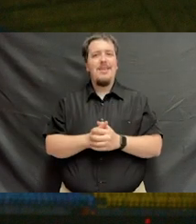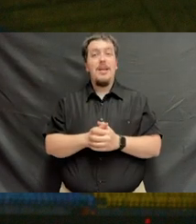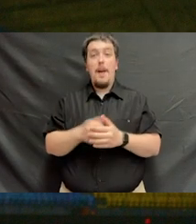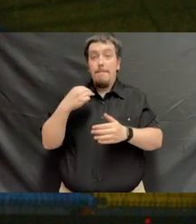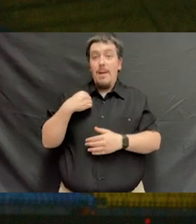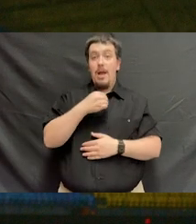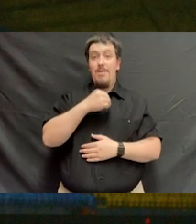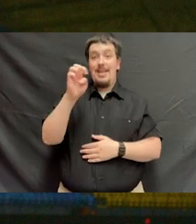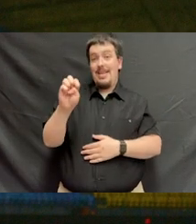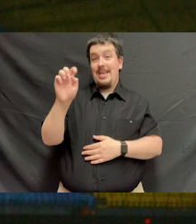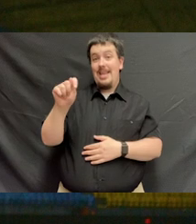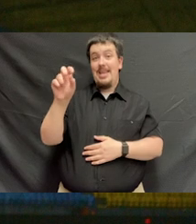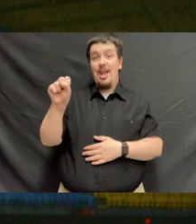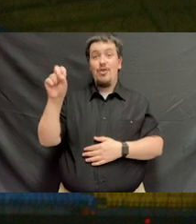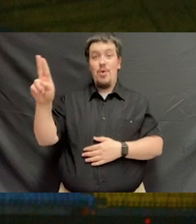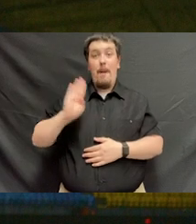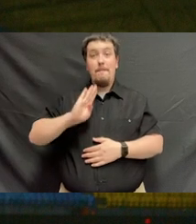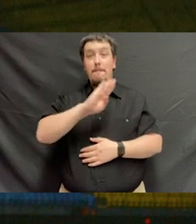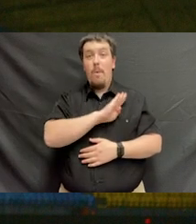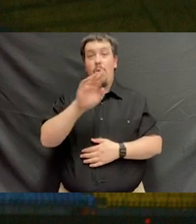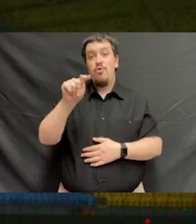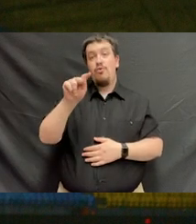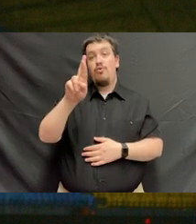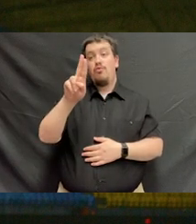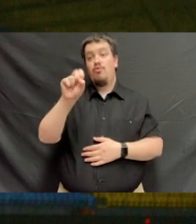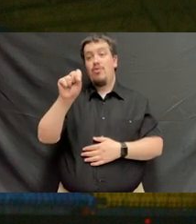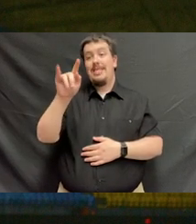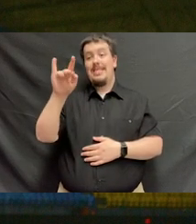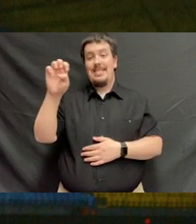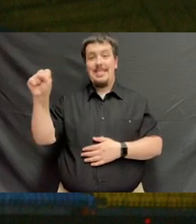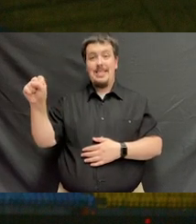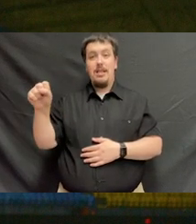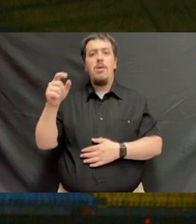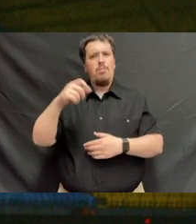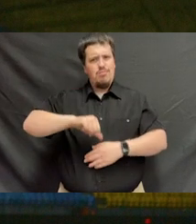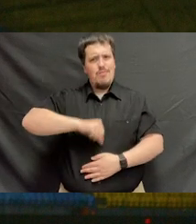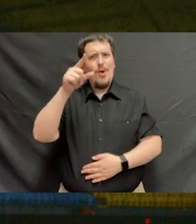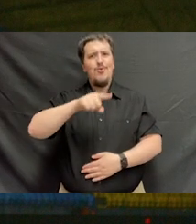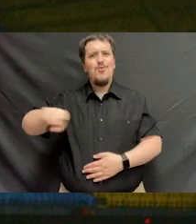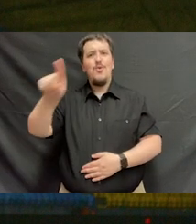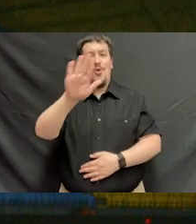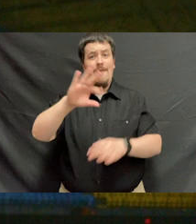The members of the East Tennessee State University board of trustees are proud of you, your families,